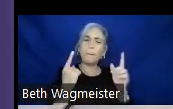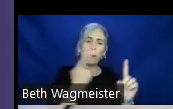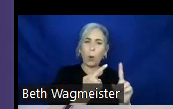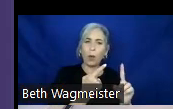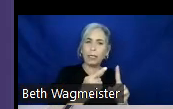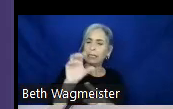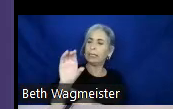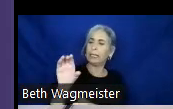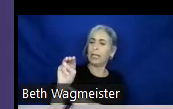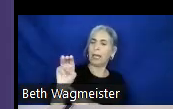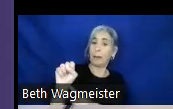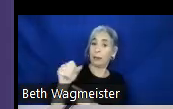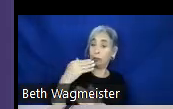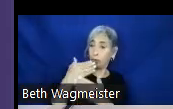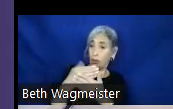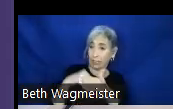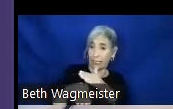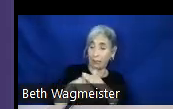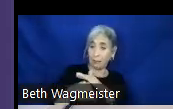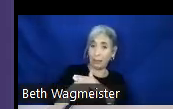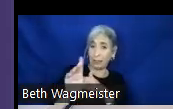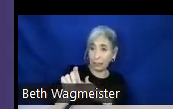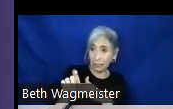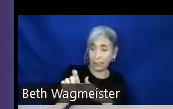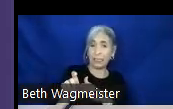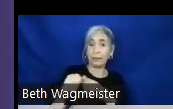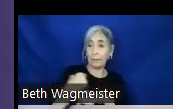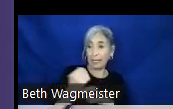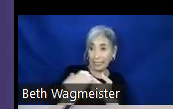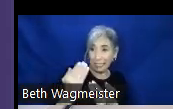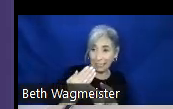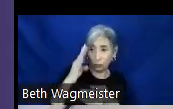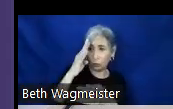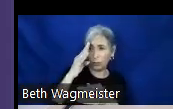CMS a good accessibility assistant, making it easy to create accessible content? Does it